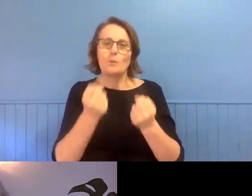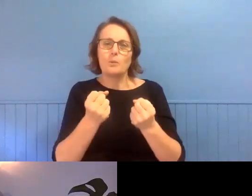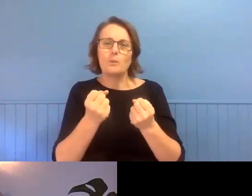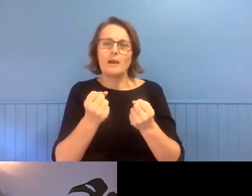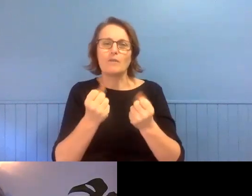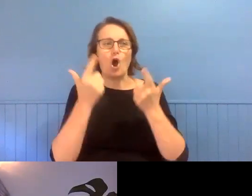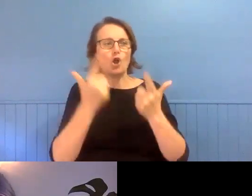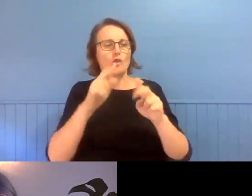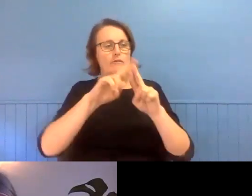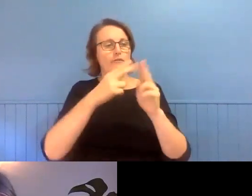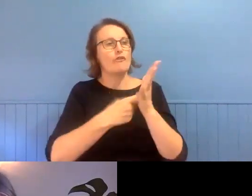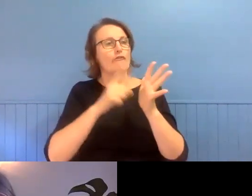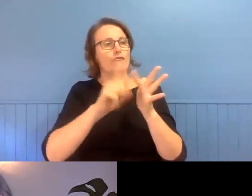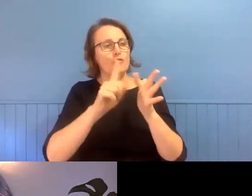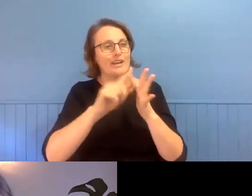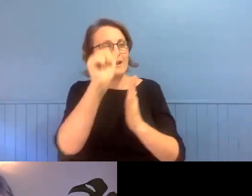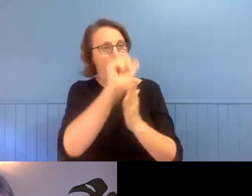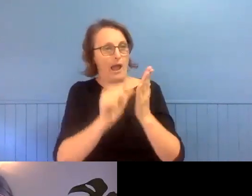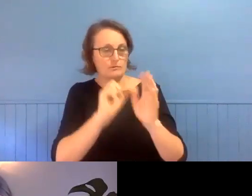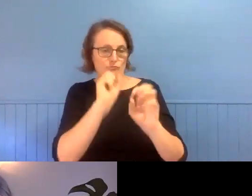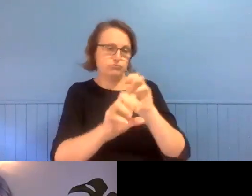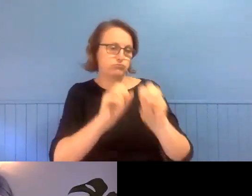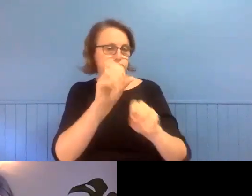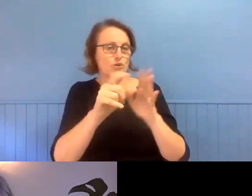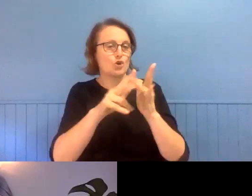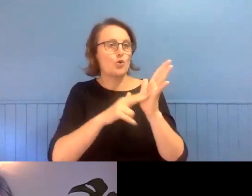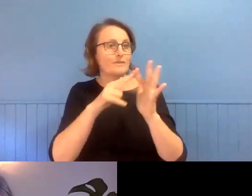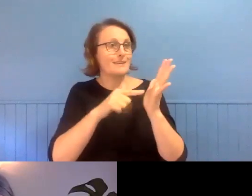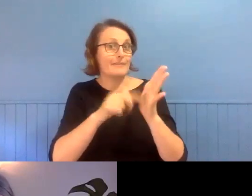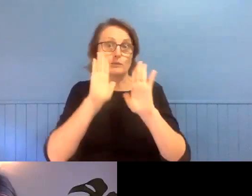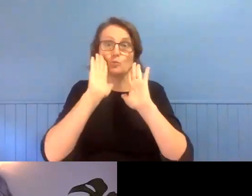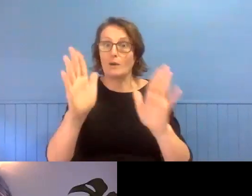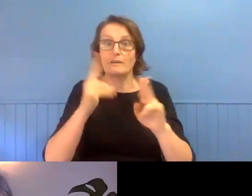the audience point of view and from an audience point of view, is it